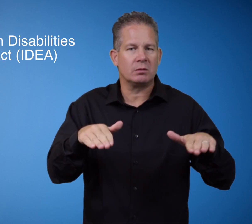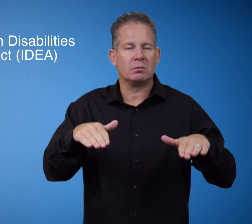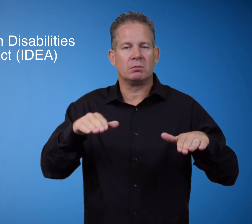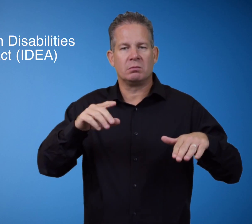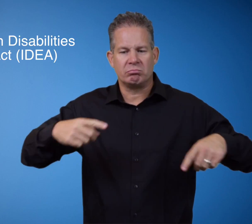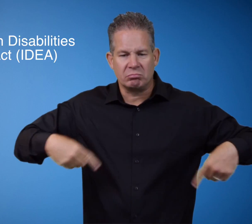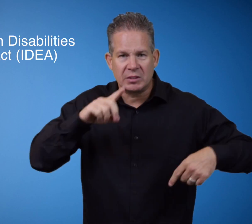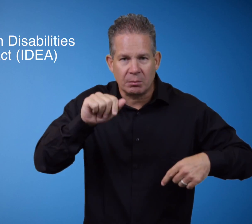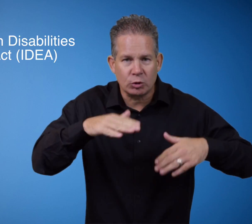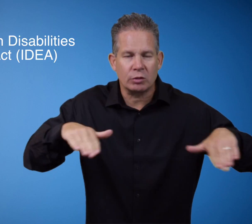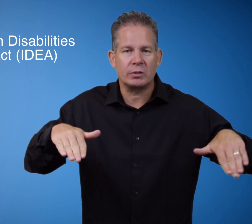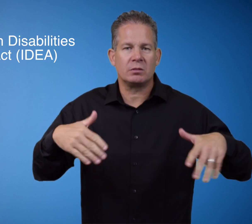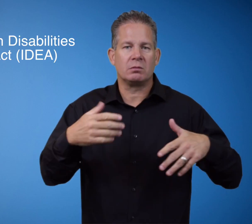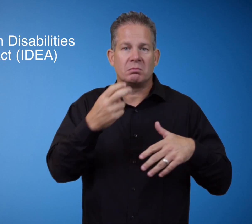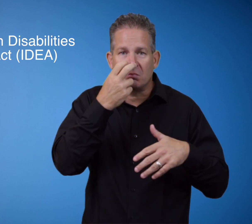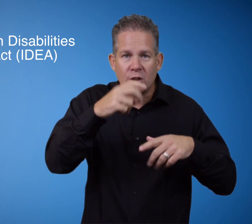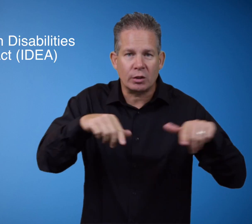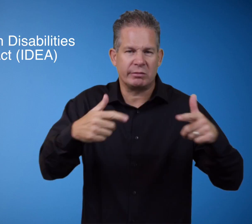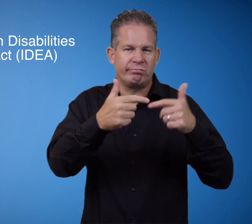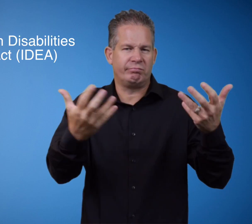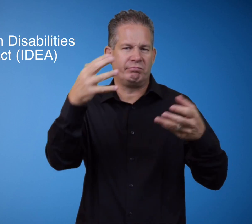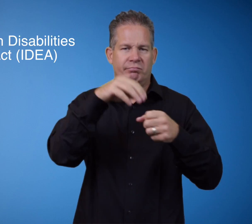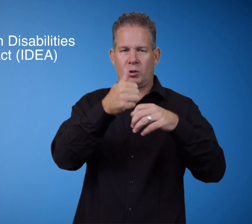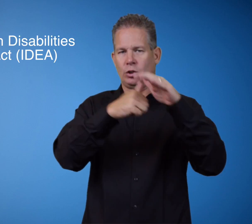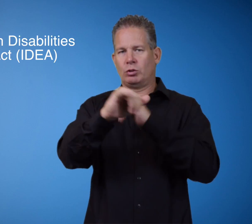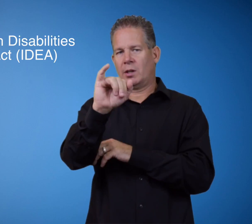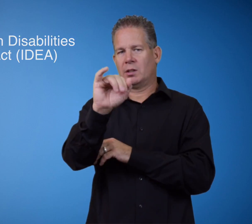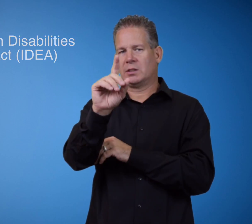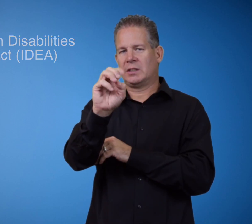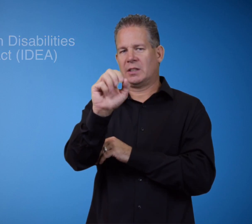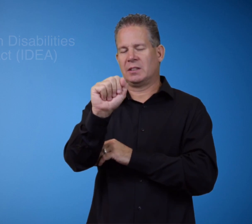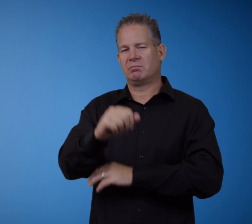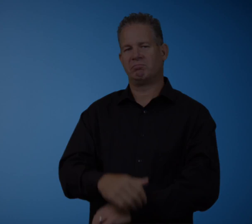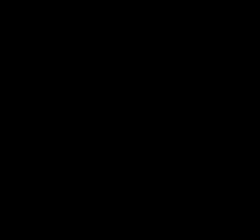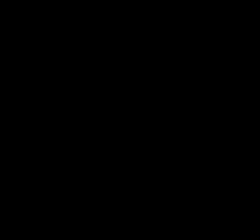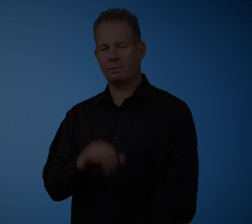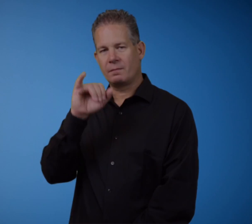This can be deaf children, those in wheelchairs, blindness or any other disability falls under IDEA.